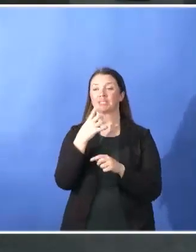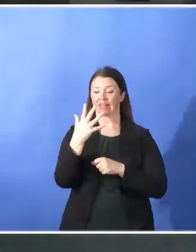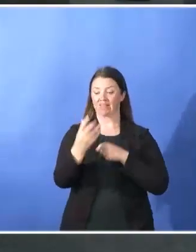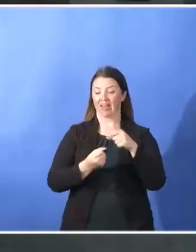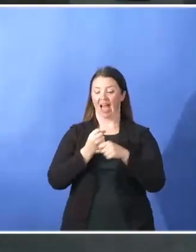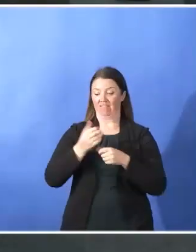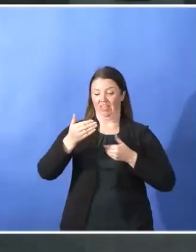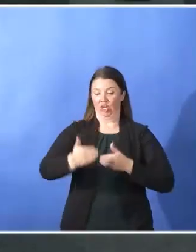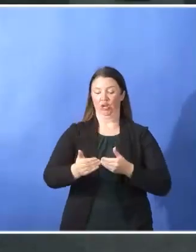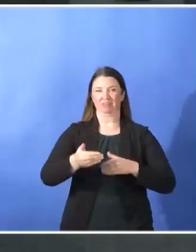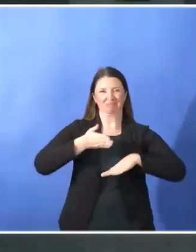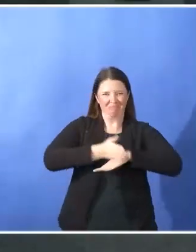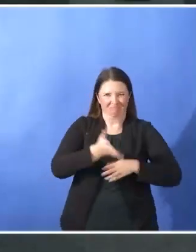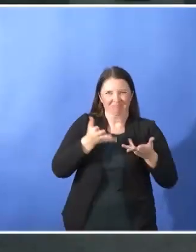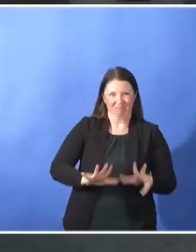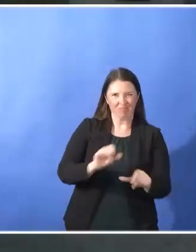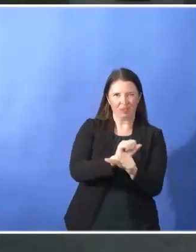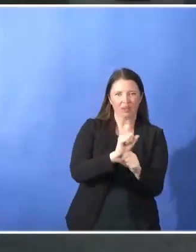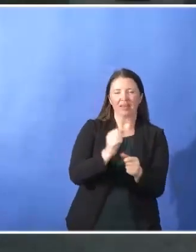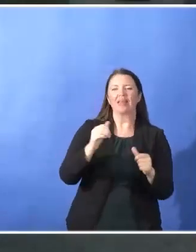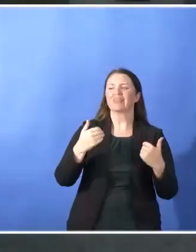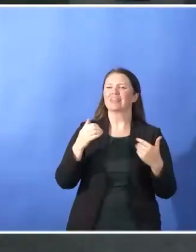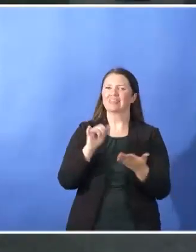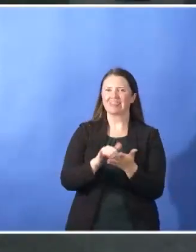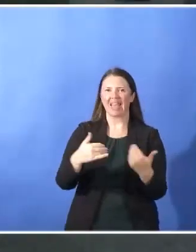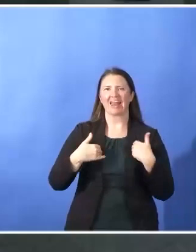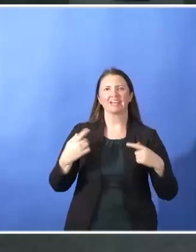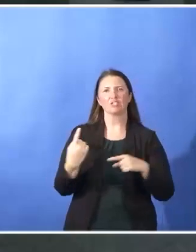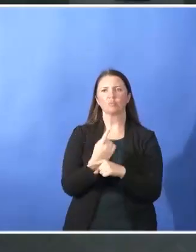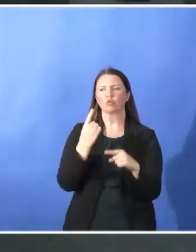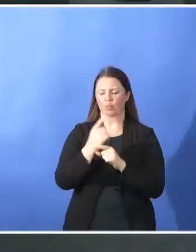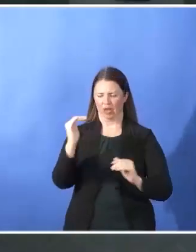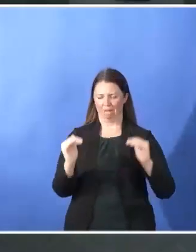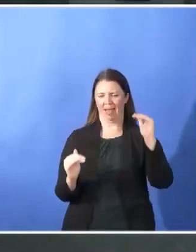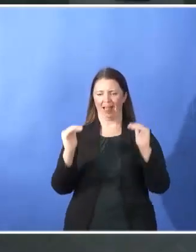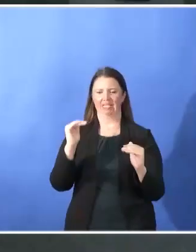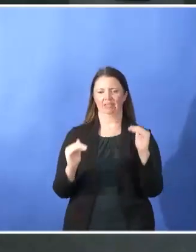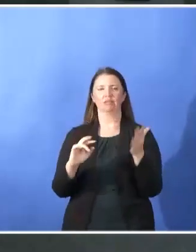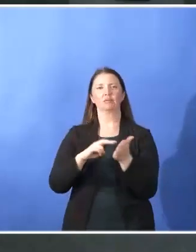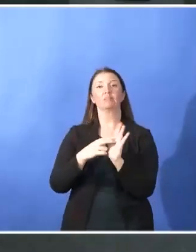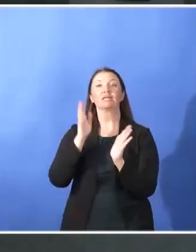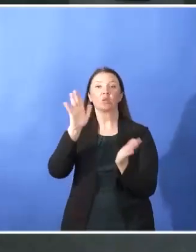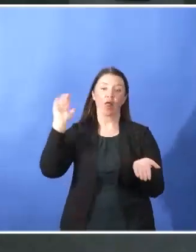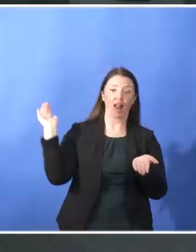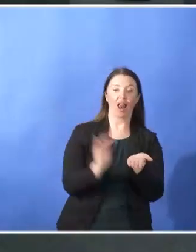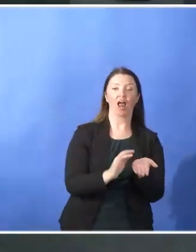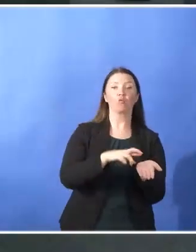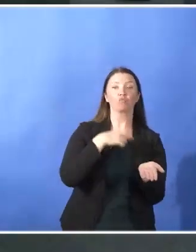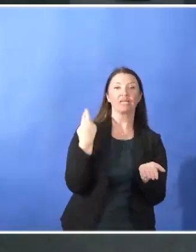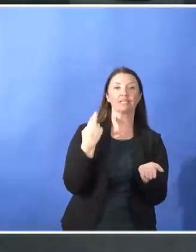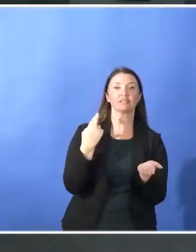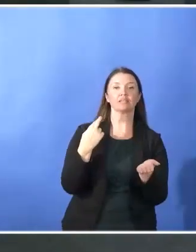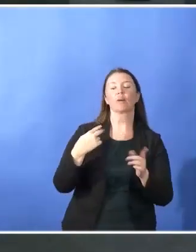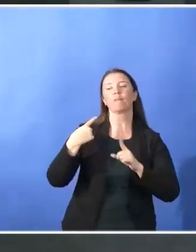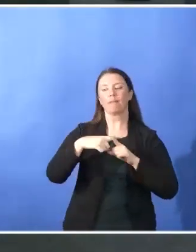STRIKES AN APPROPRIATE BALANCE WHILE REMAINING FLEXIBLE AND RESPONSIVE TO THE BURGEONING COMMERCIAL SPACE INDUSTRY.